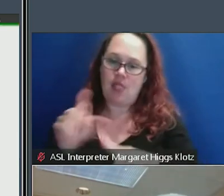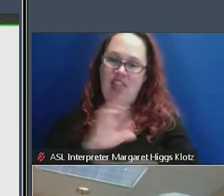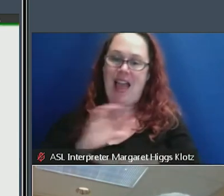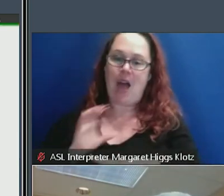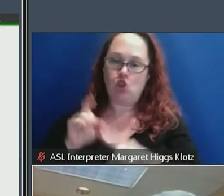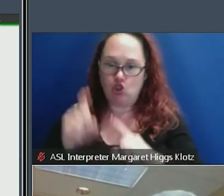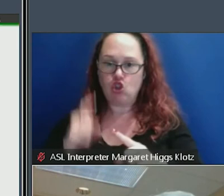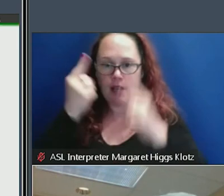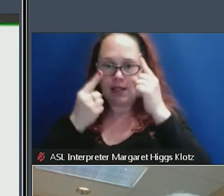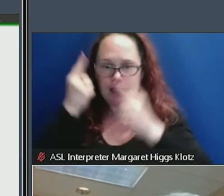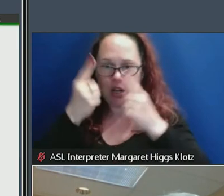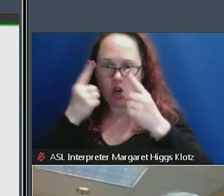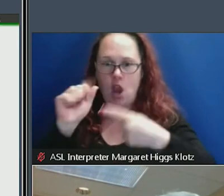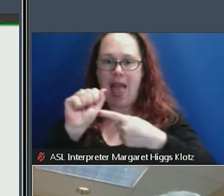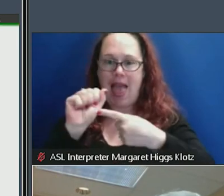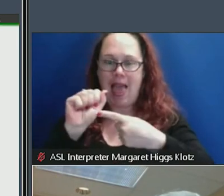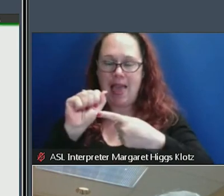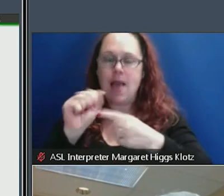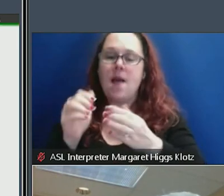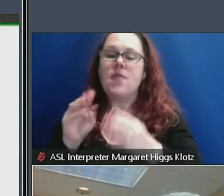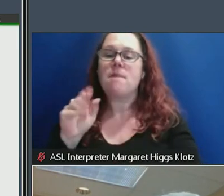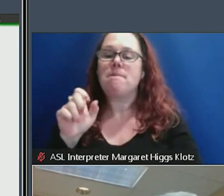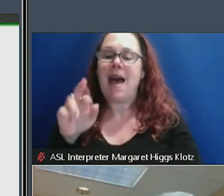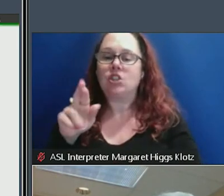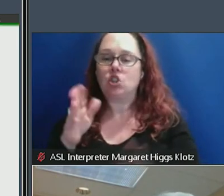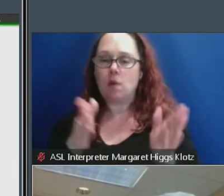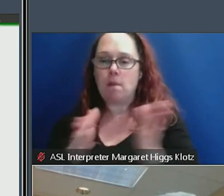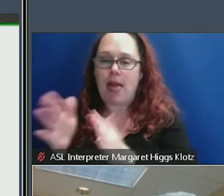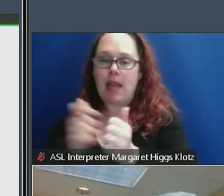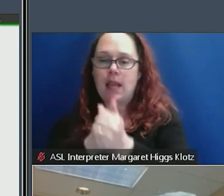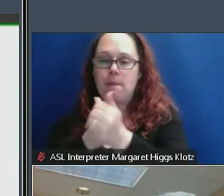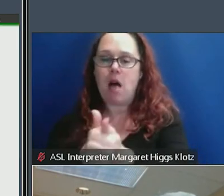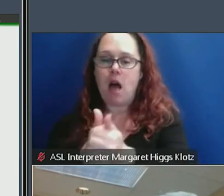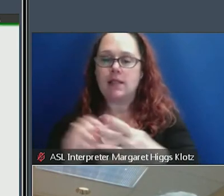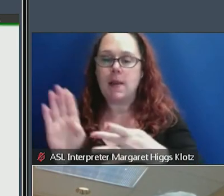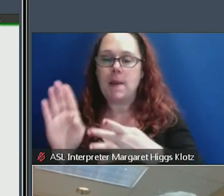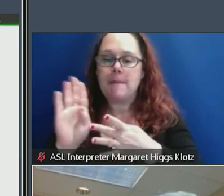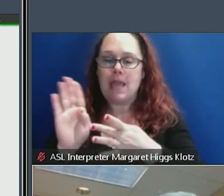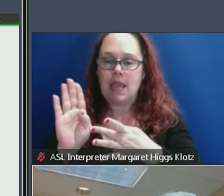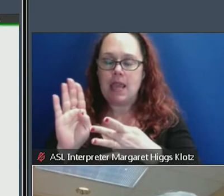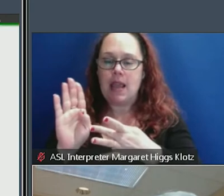I'm paraphrasing master plan compliance, D I'm paraphrasing the impact on the project on the